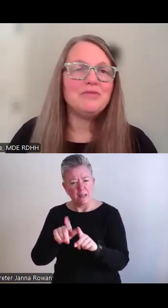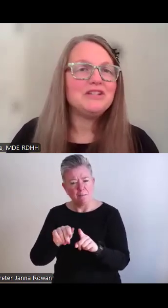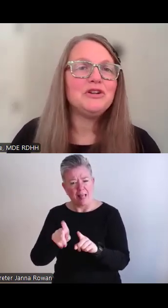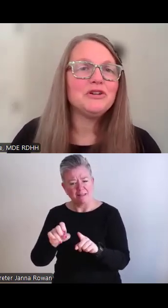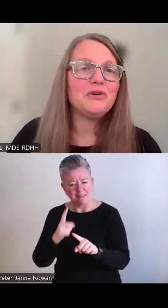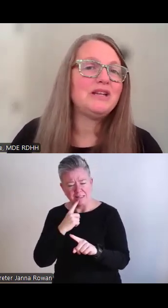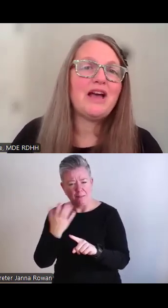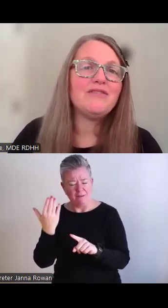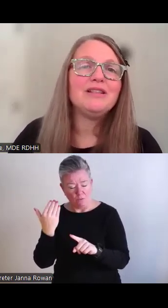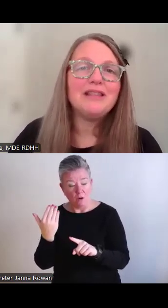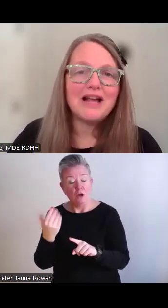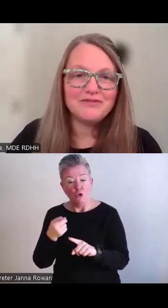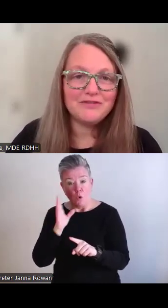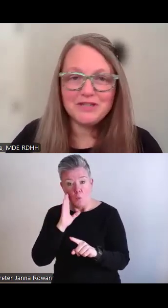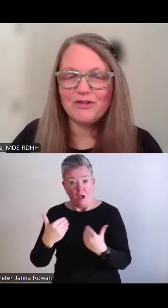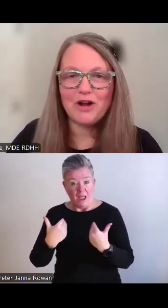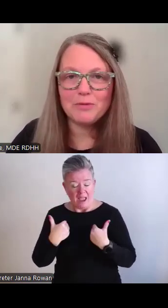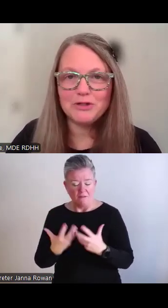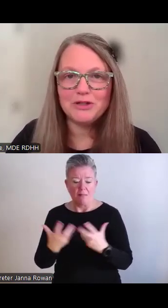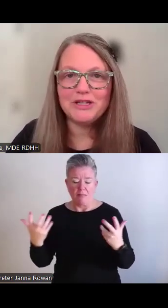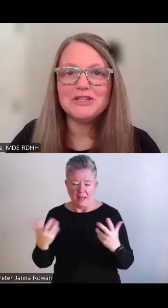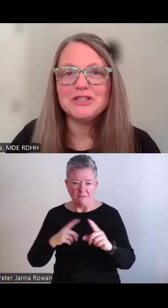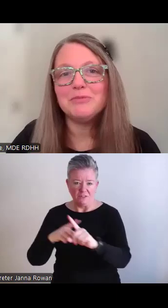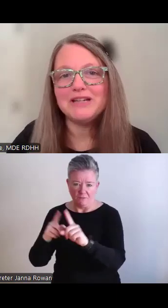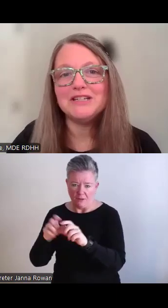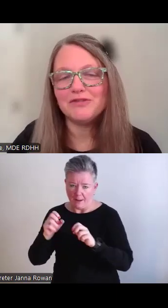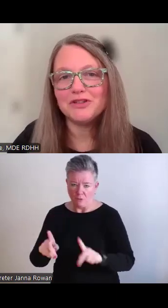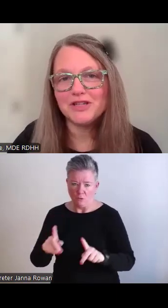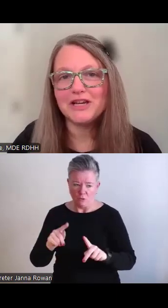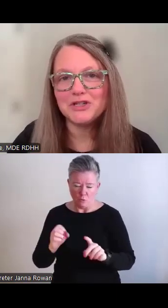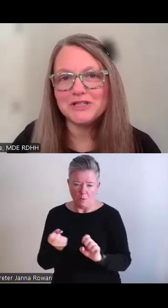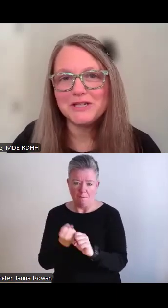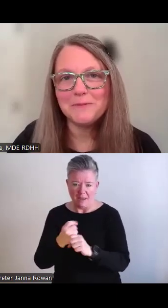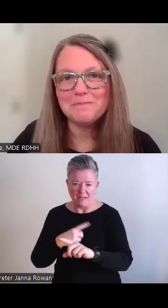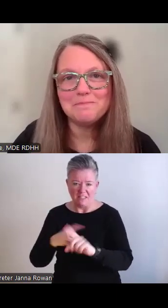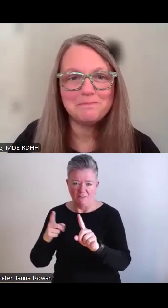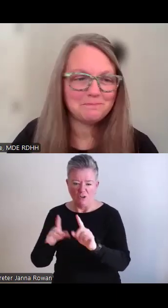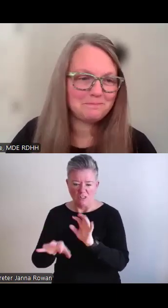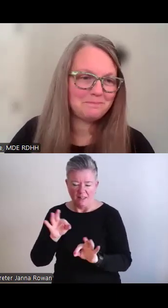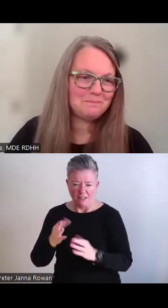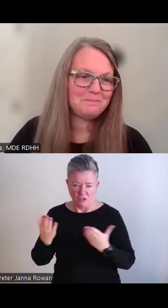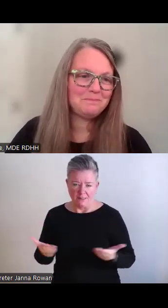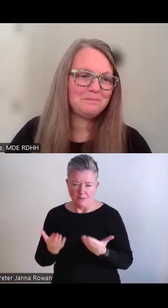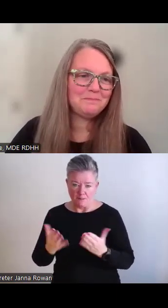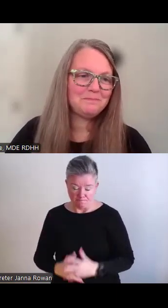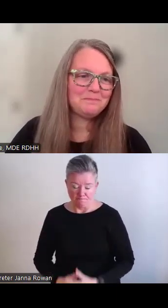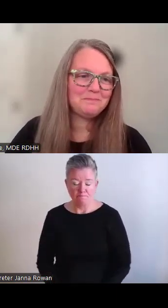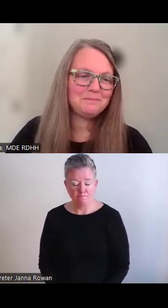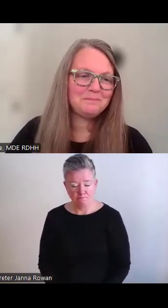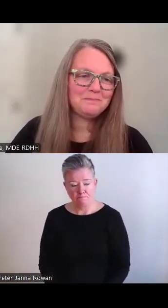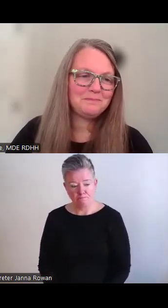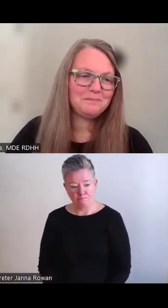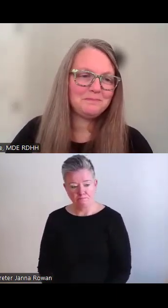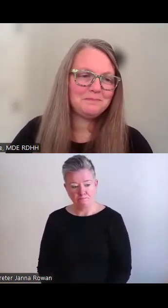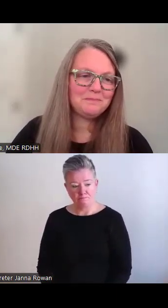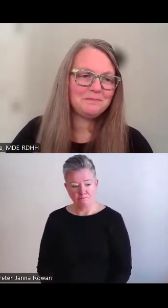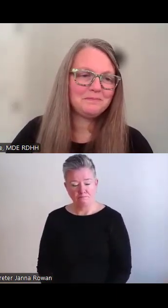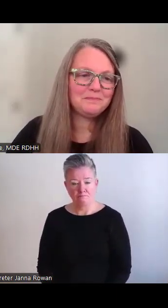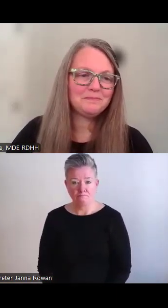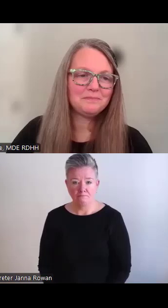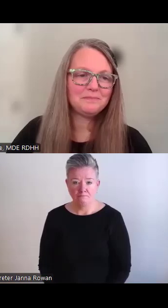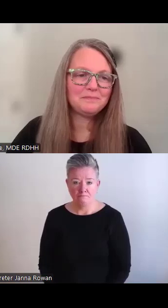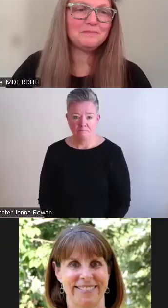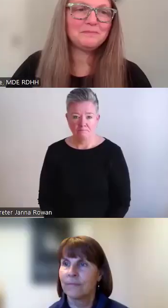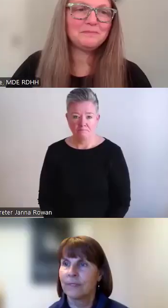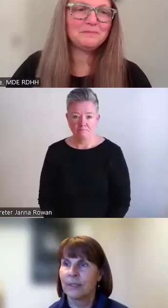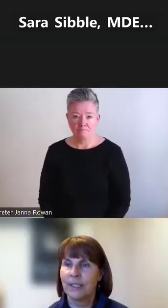that you're going to have lots of different opportunities to make different selections here.